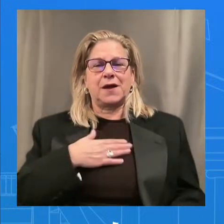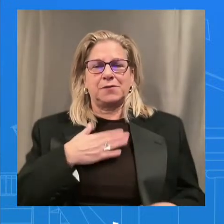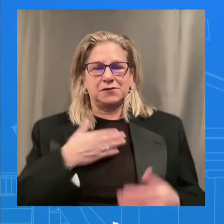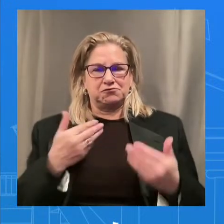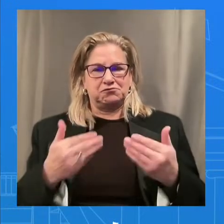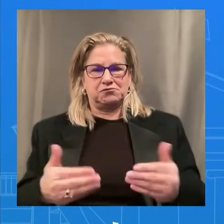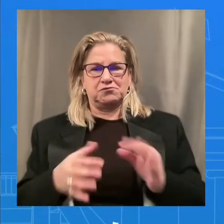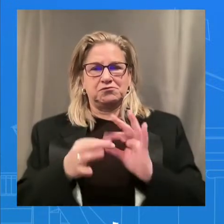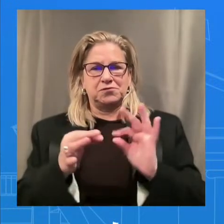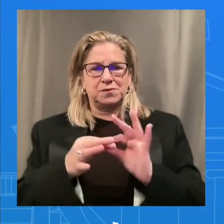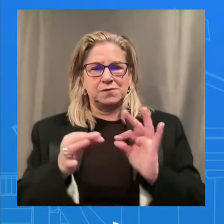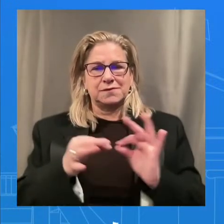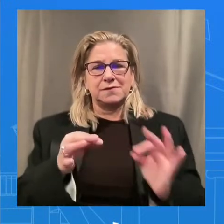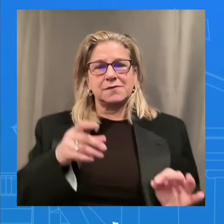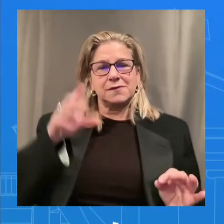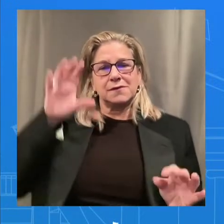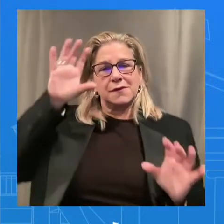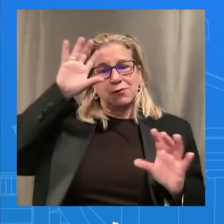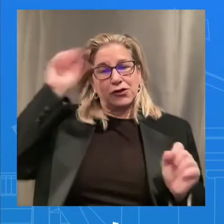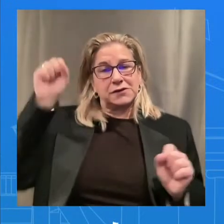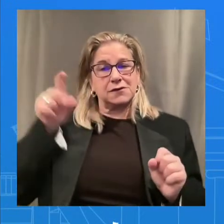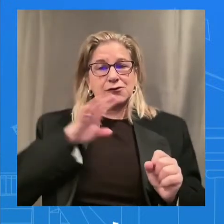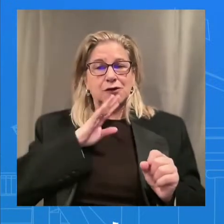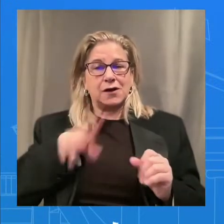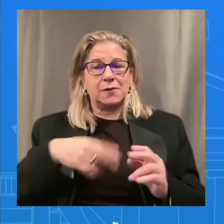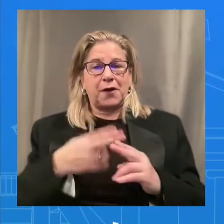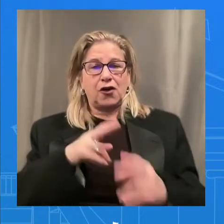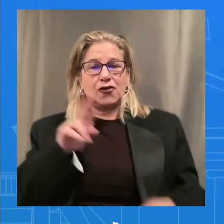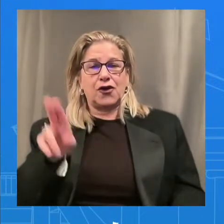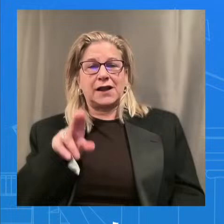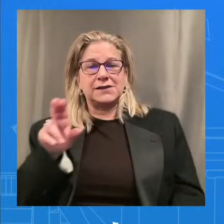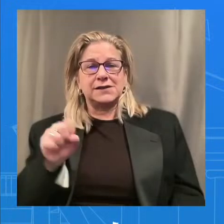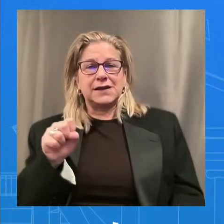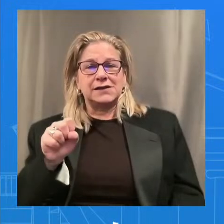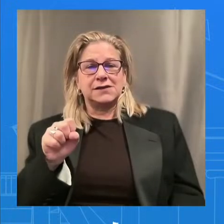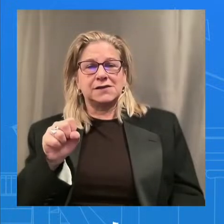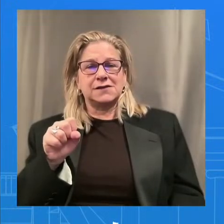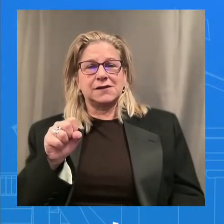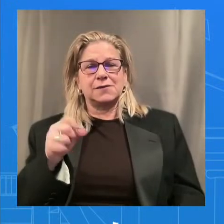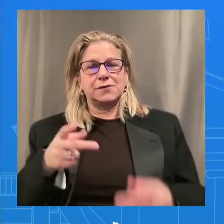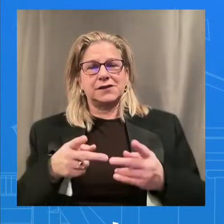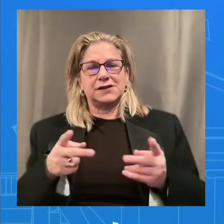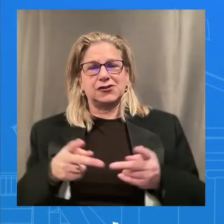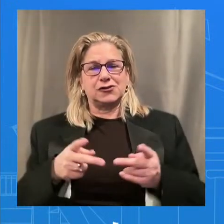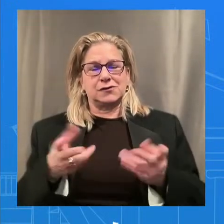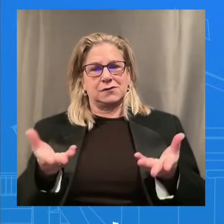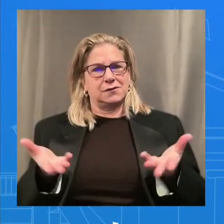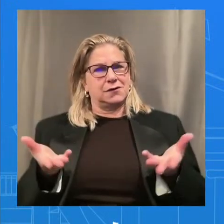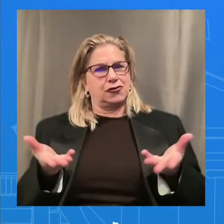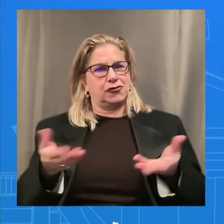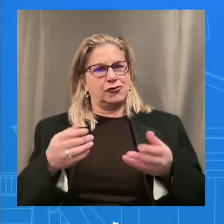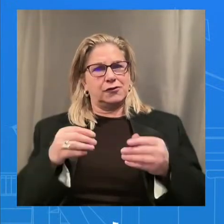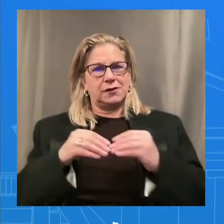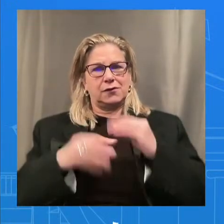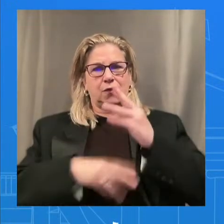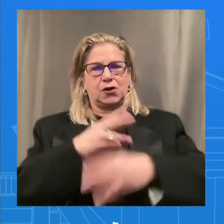in the world as he hands it off to the incoming administration. The State Department, as many of you know, is where President Biden delivered